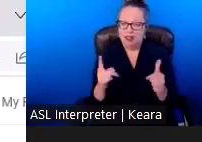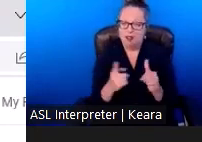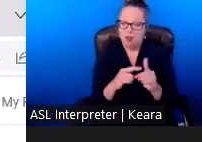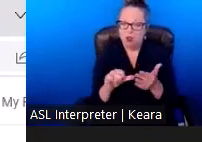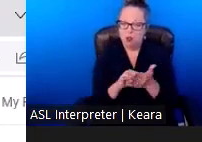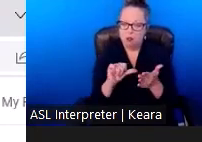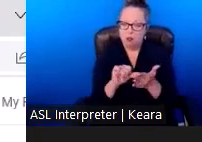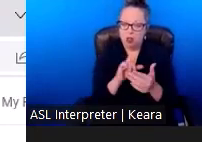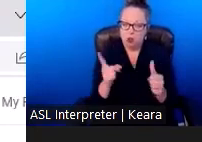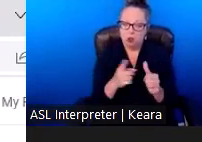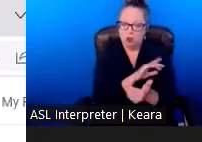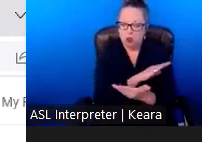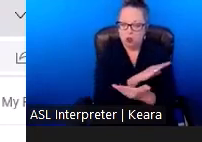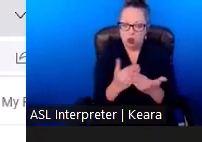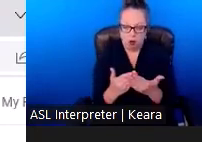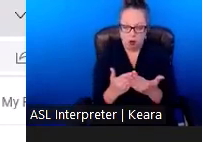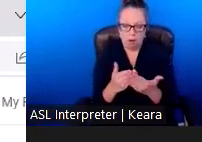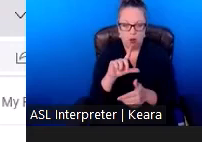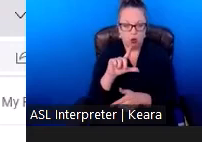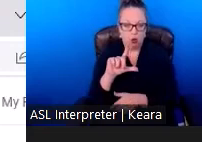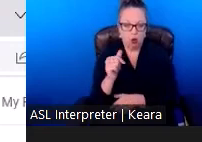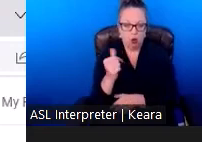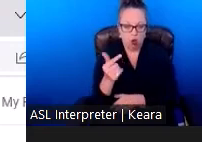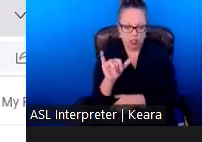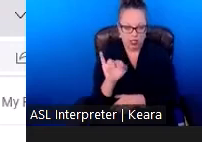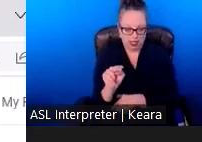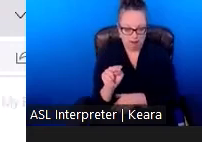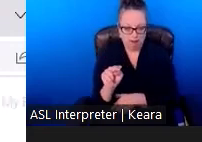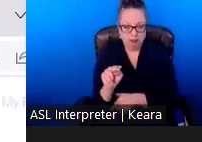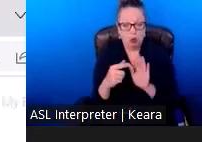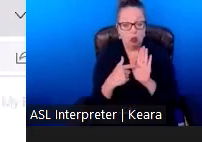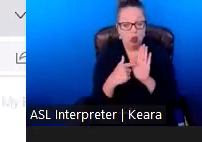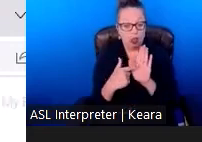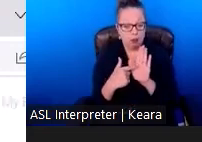you log in. So just to demonstrate, I’m going to save